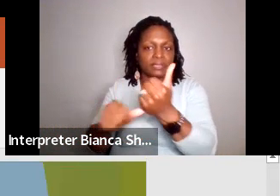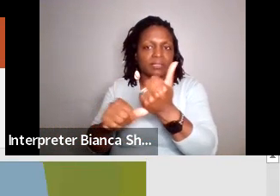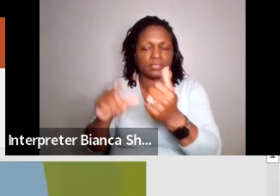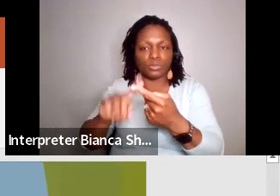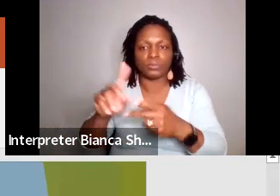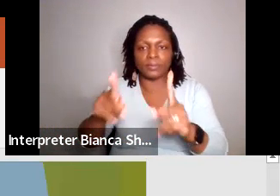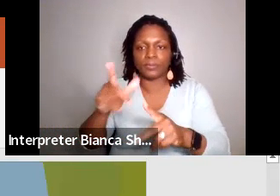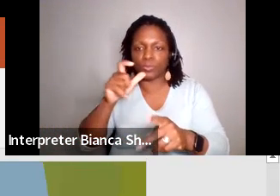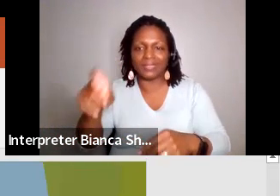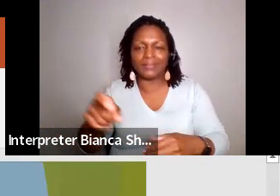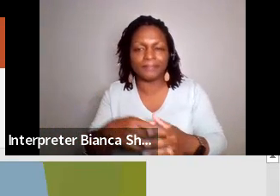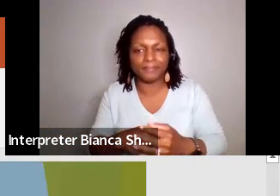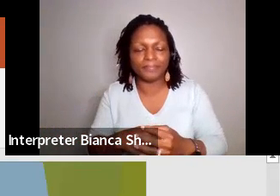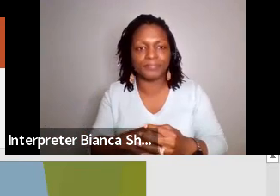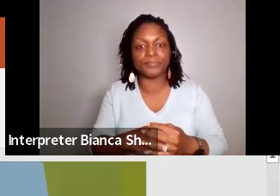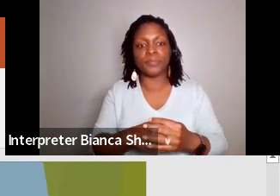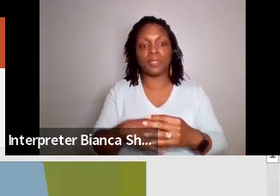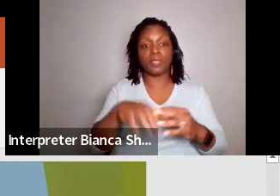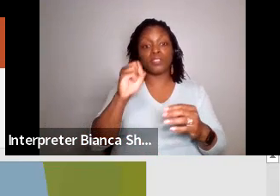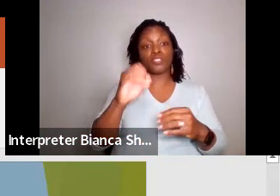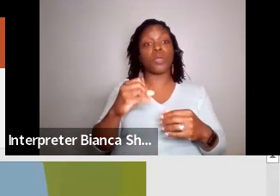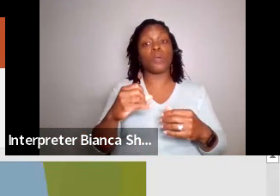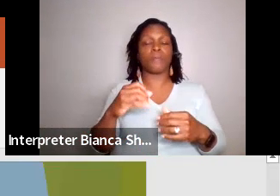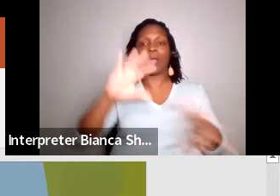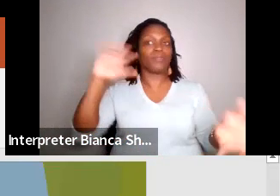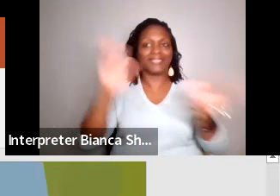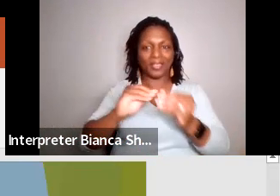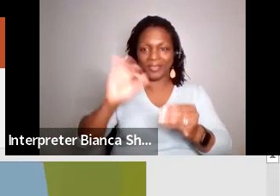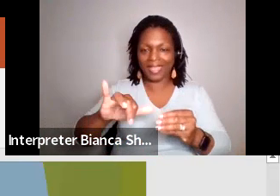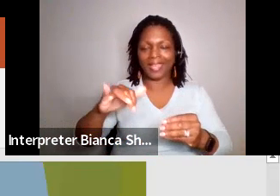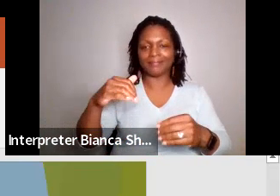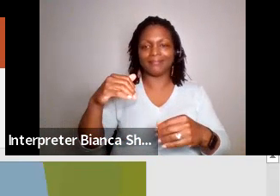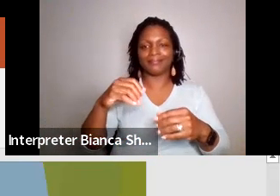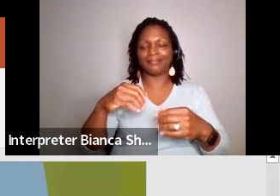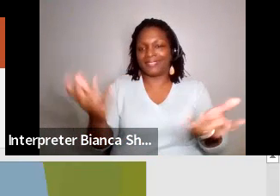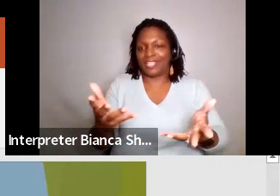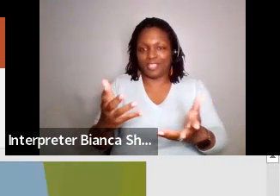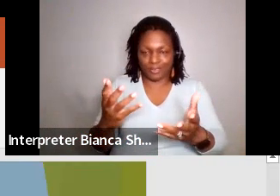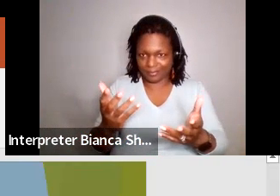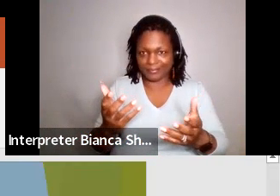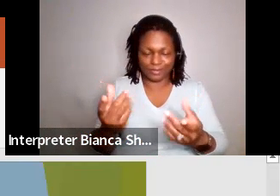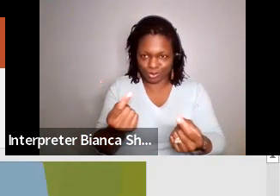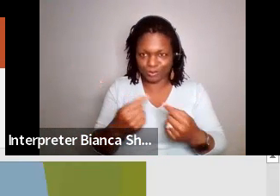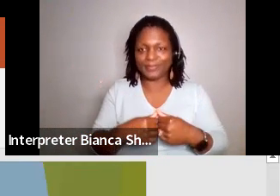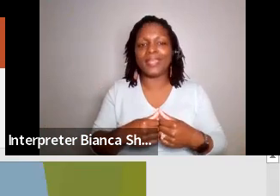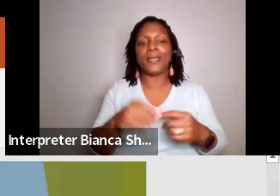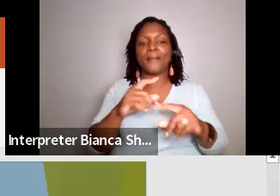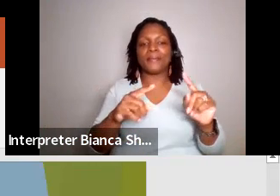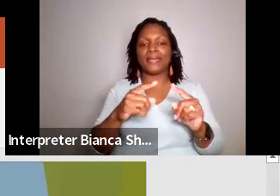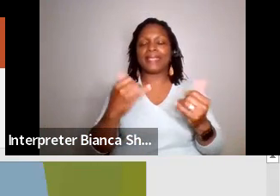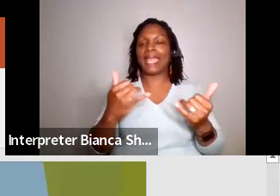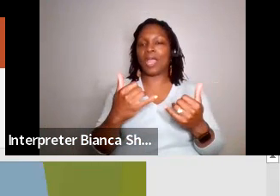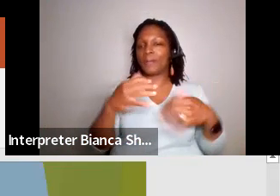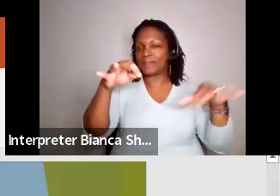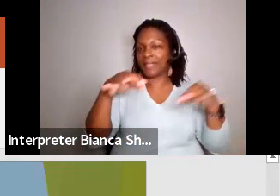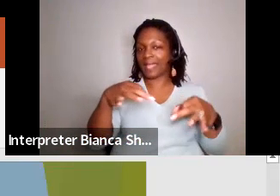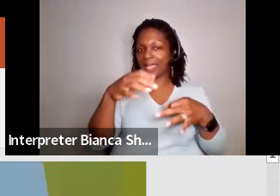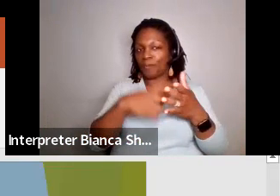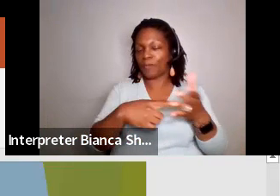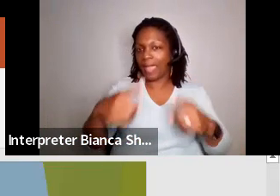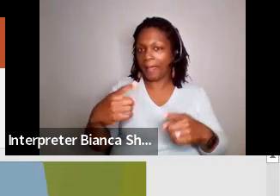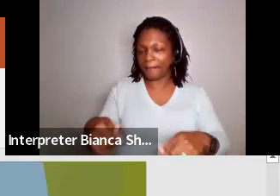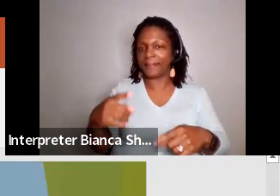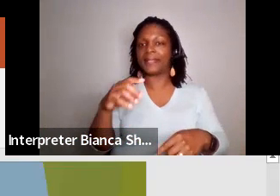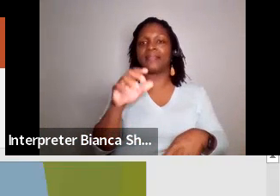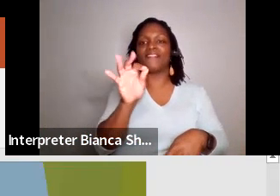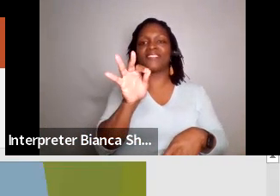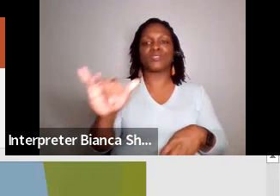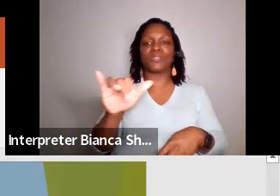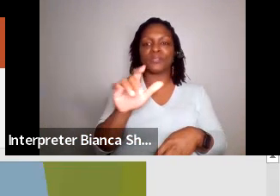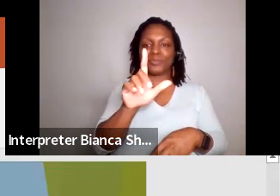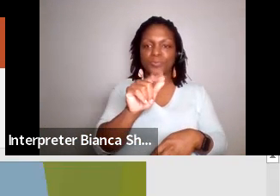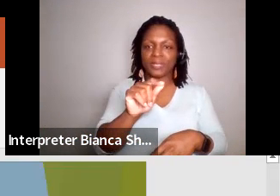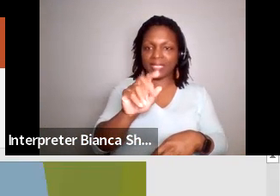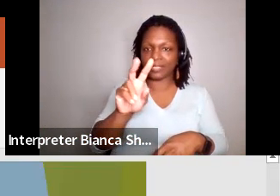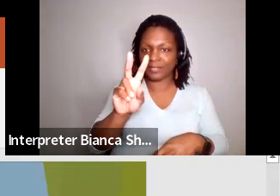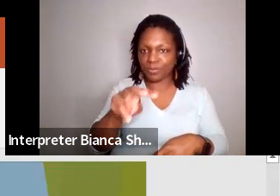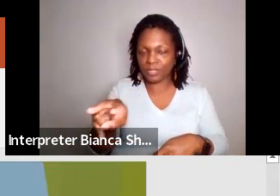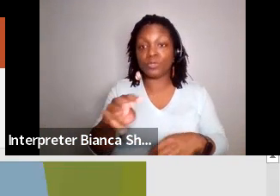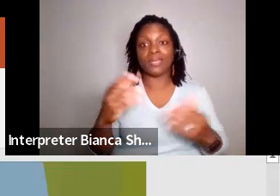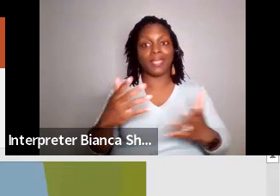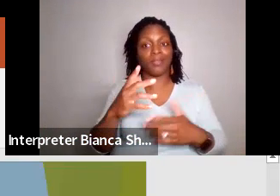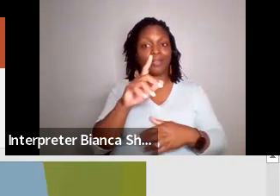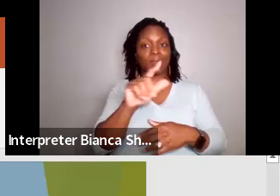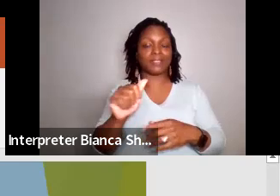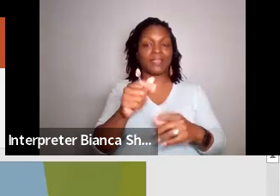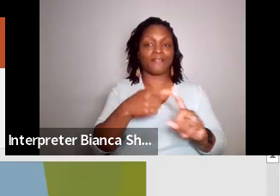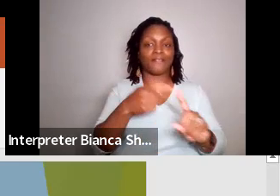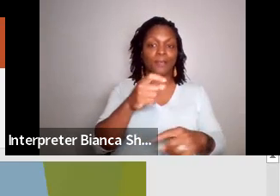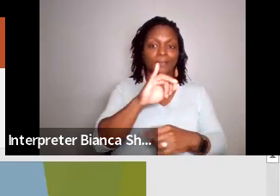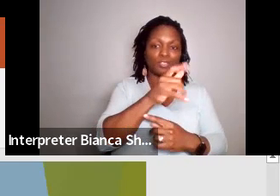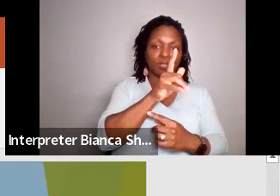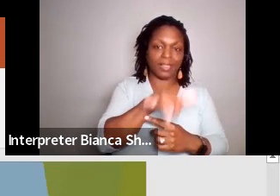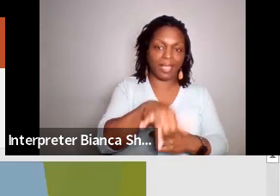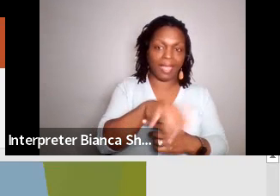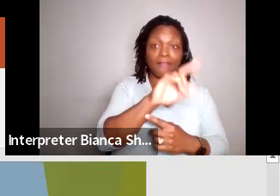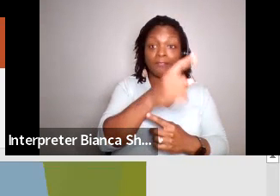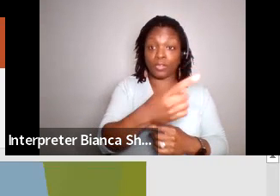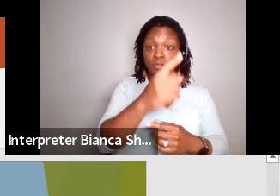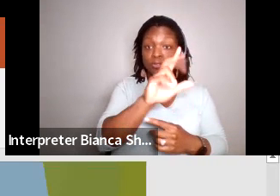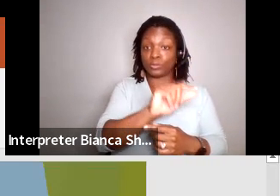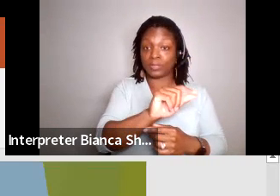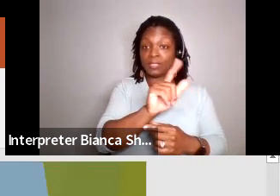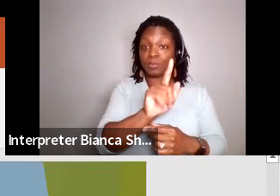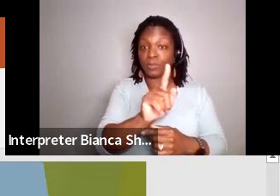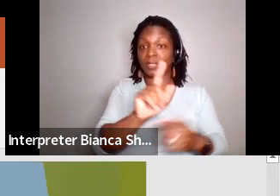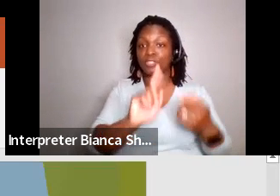And now now, I'll just kind of jump into some some updates for things that happened over fiscal year 22, which for us here in Louisiana, runs from July first 2021 to June